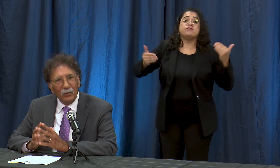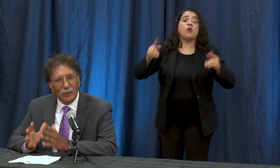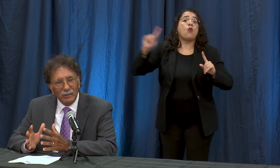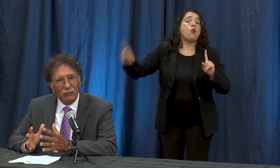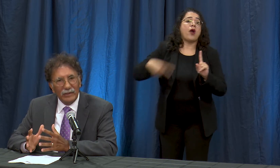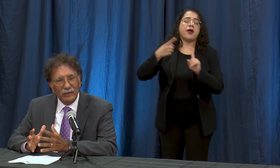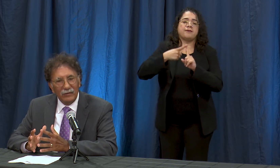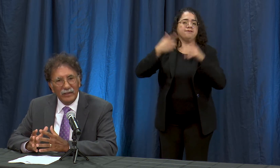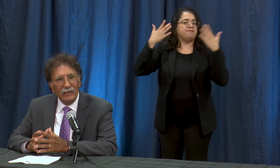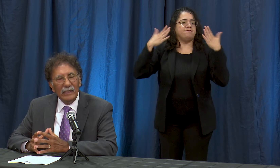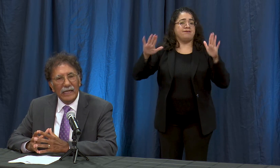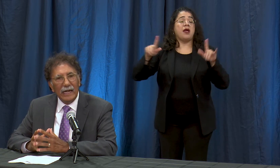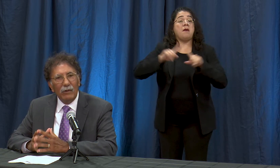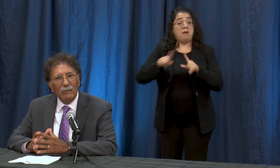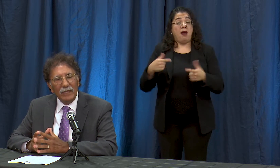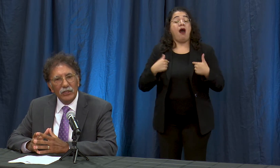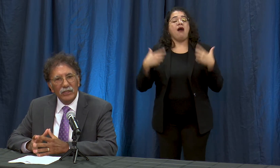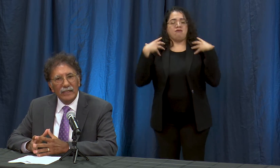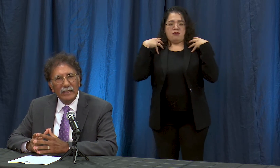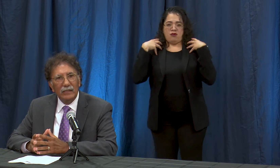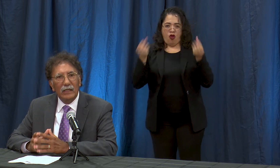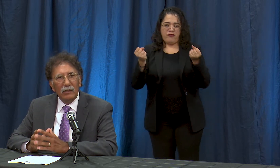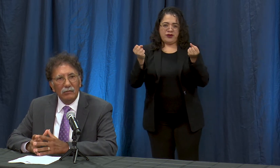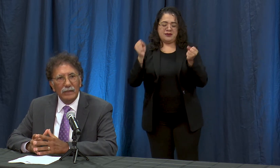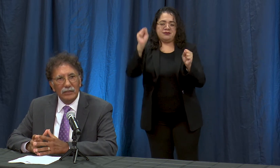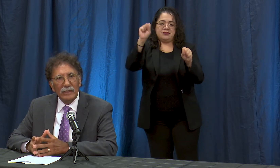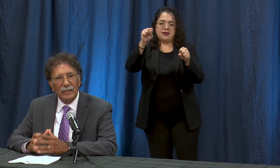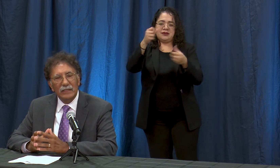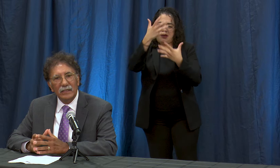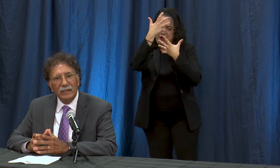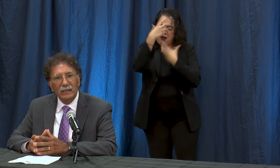will be a recovery and I want to make sure that again Long Beach as a city and